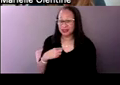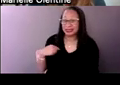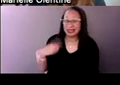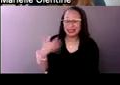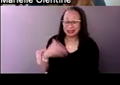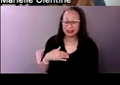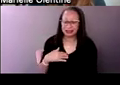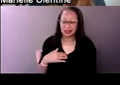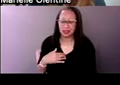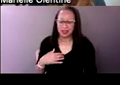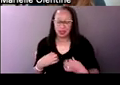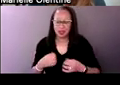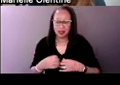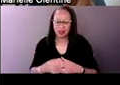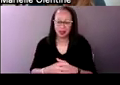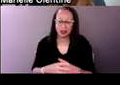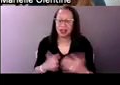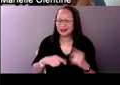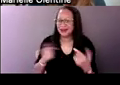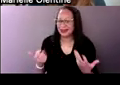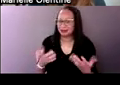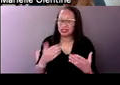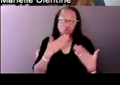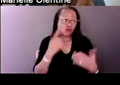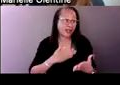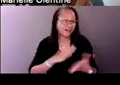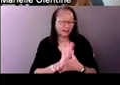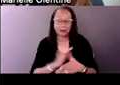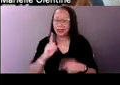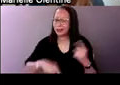asking me to spend $2,000 to be considered for a